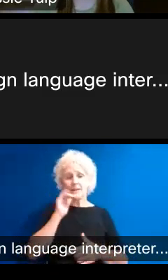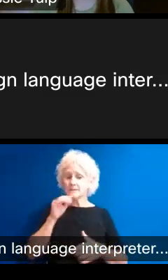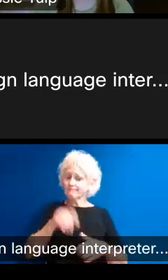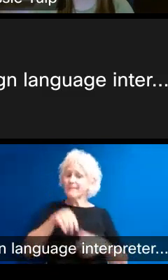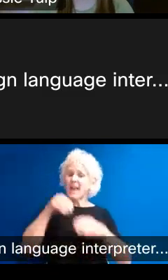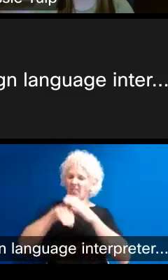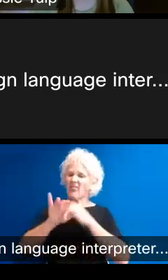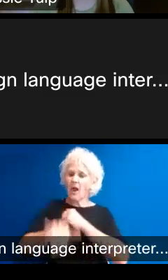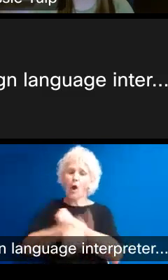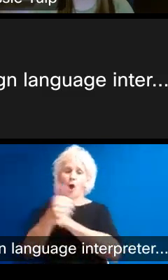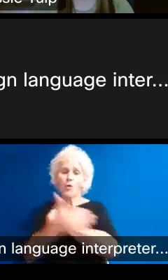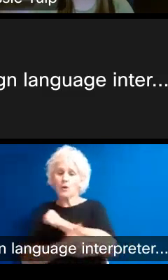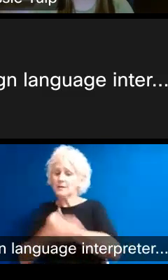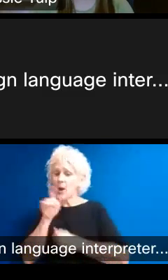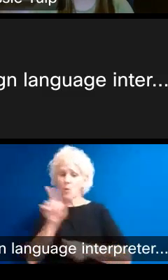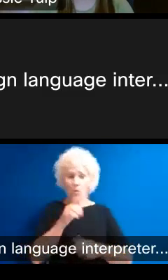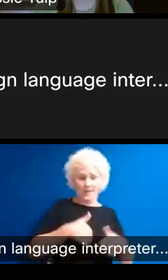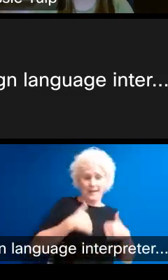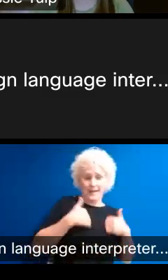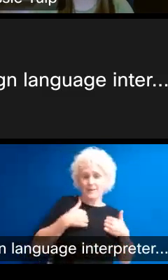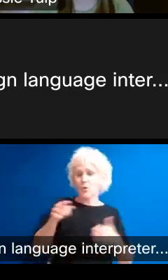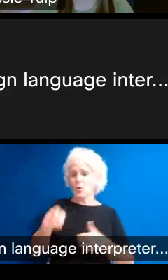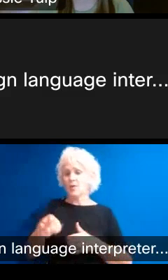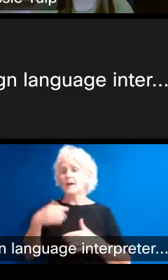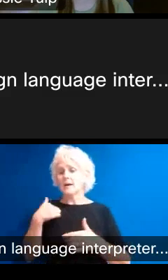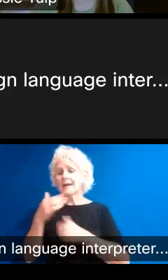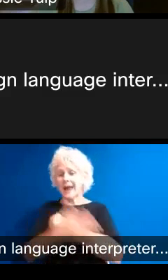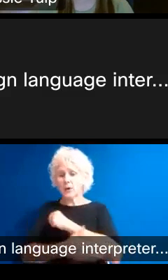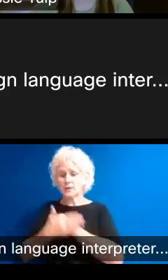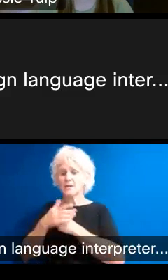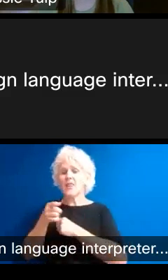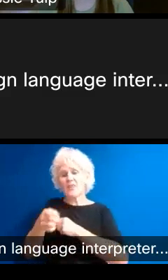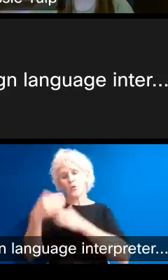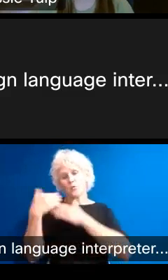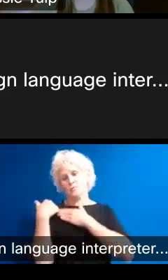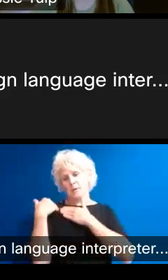the county where the person is located is responsible to complete the assessment activities.